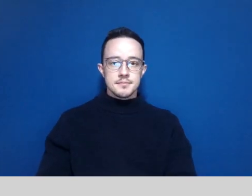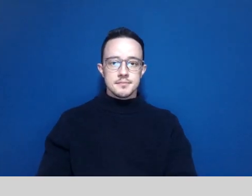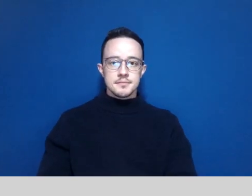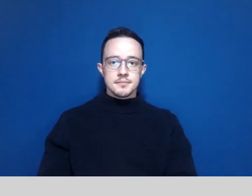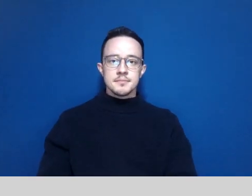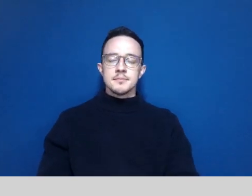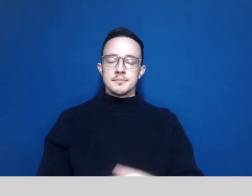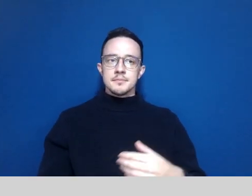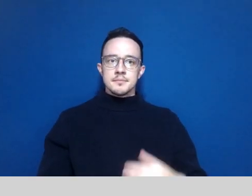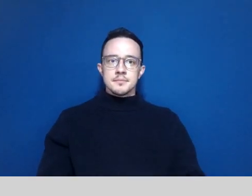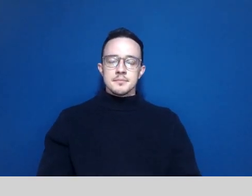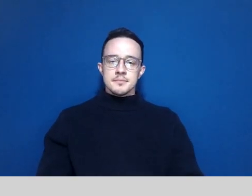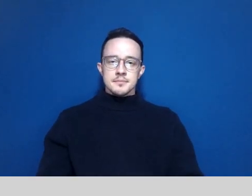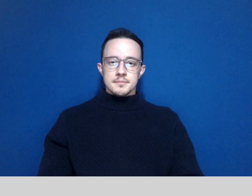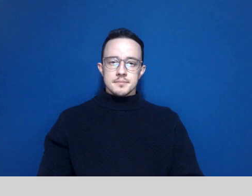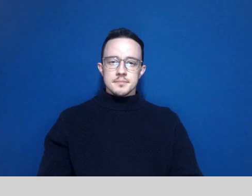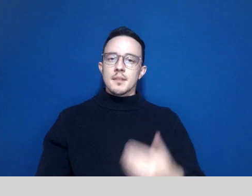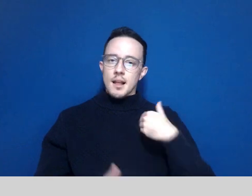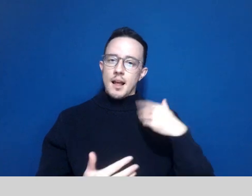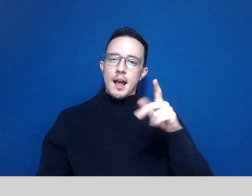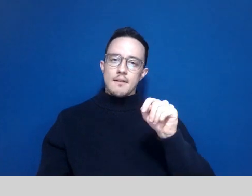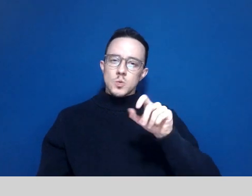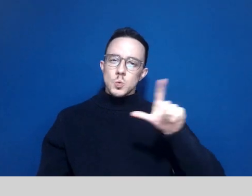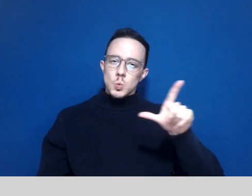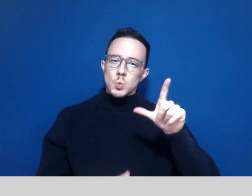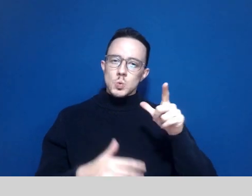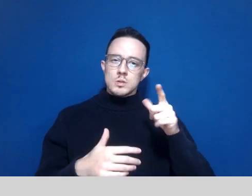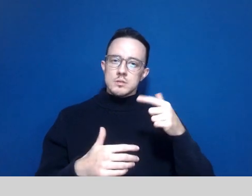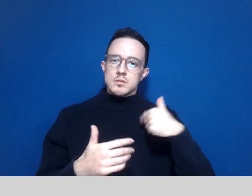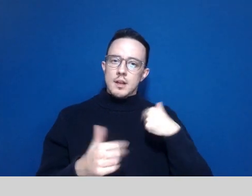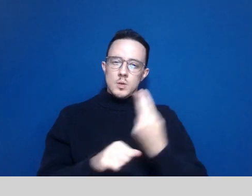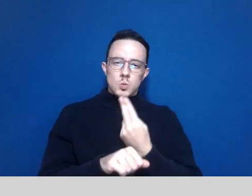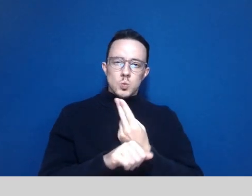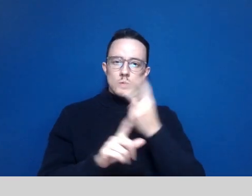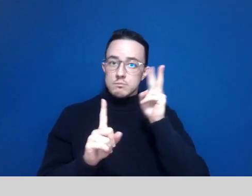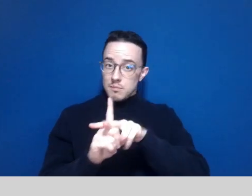to make this pretty easy using Transcriptor.